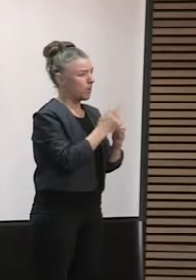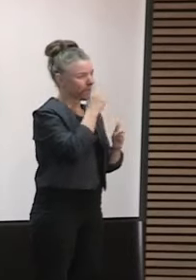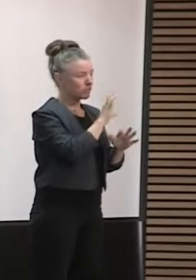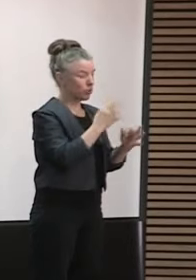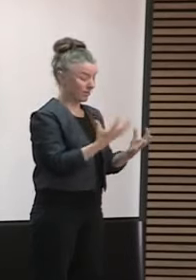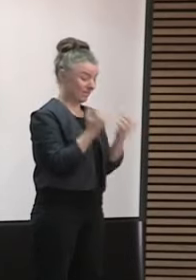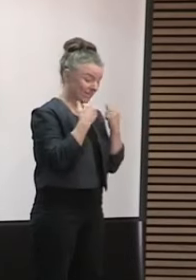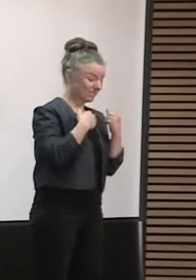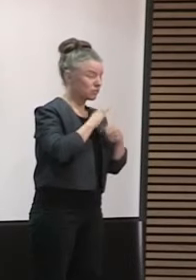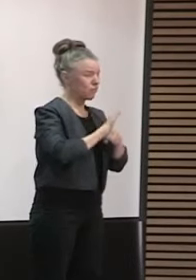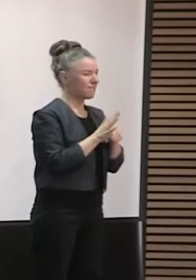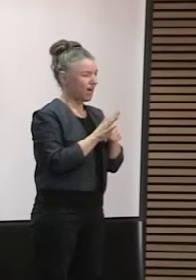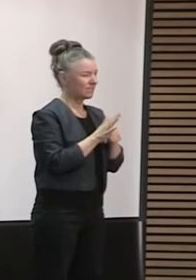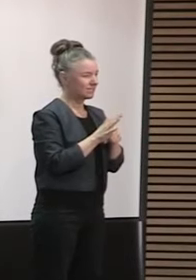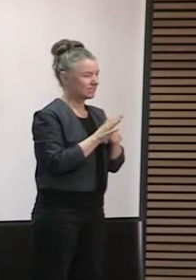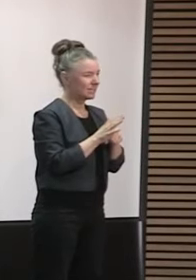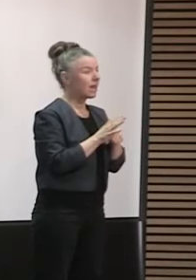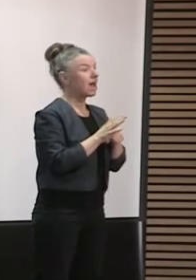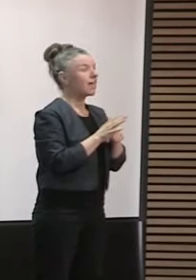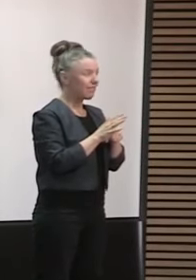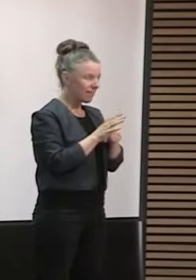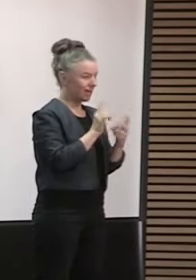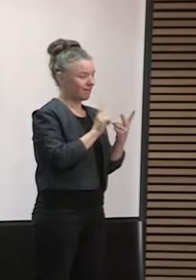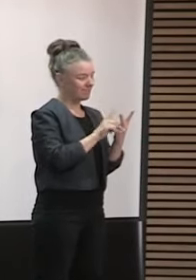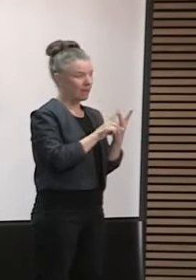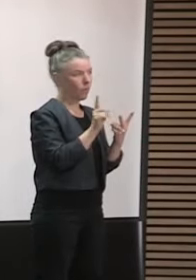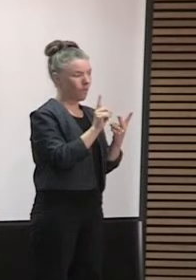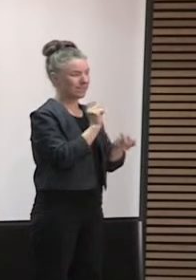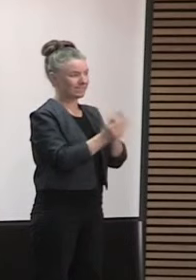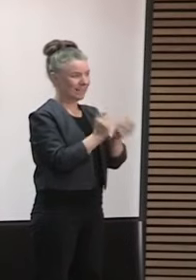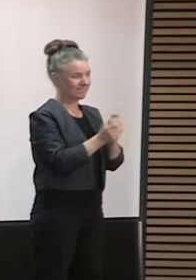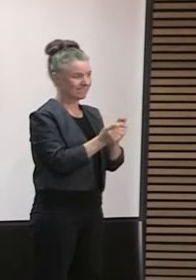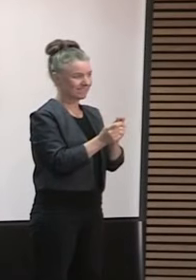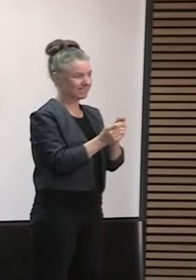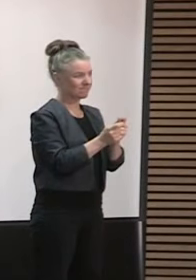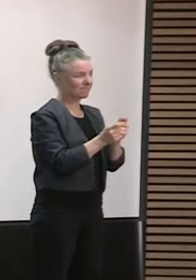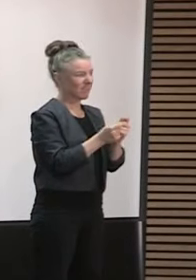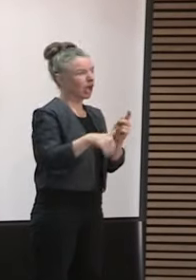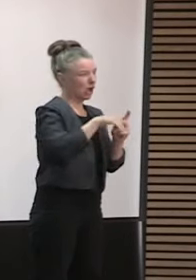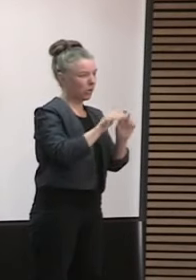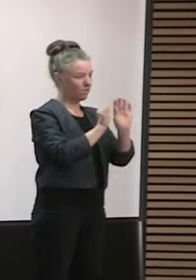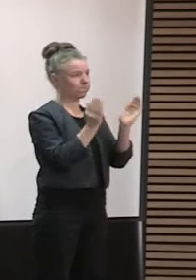LkJhLkJhLkJhLkJh you a career pathway, particularly one where you can earn and learn at the same time, so an apprenticeship or some other